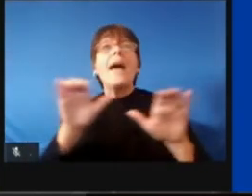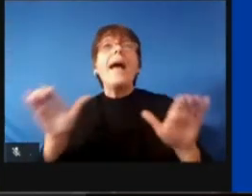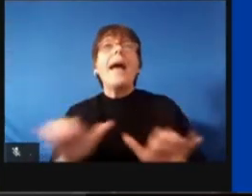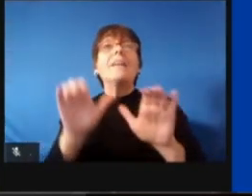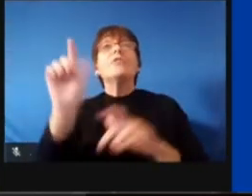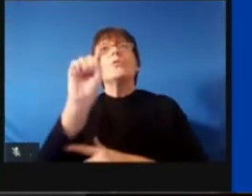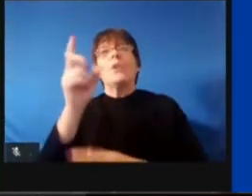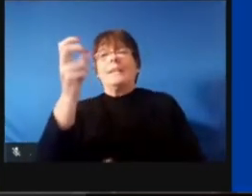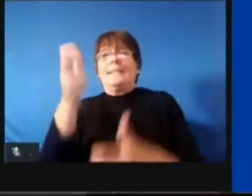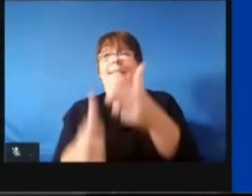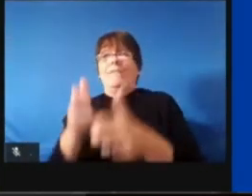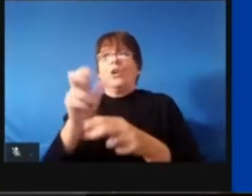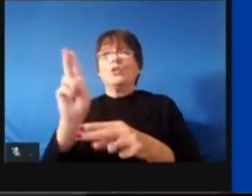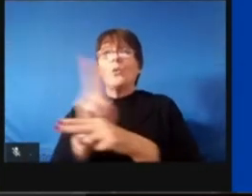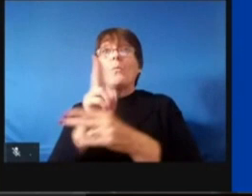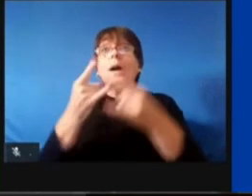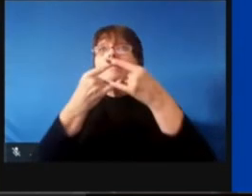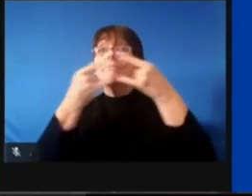RISK OR HIGH RISK SITUATIONS.